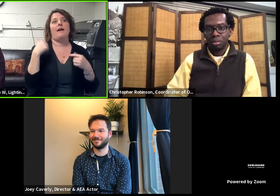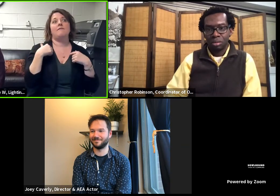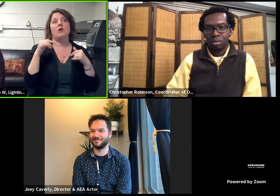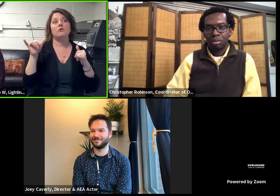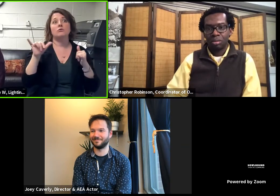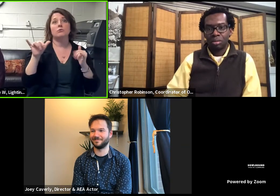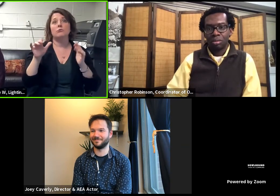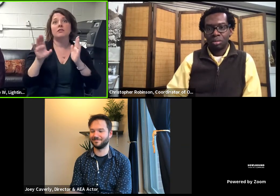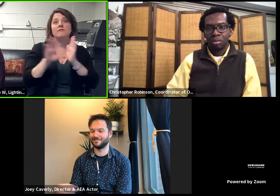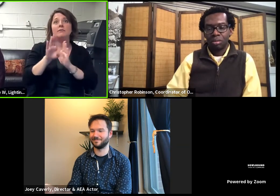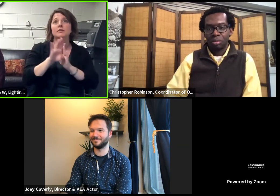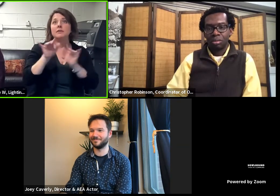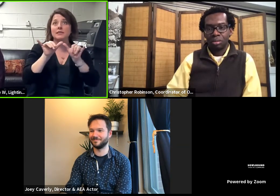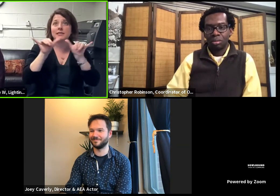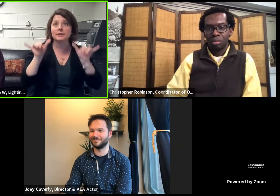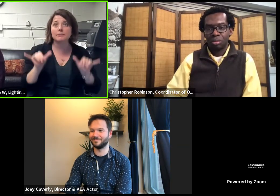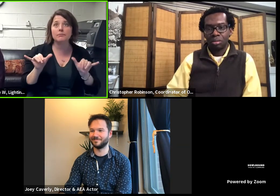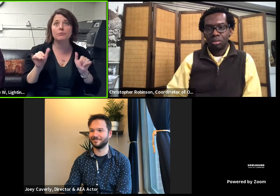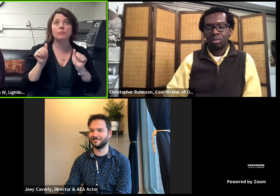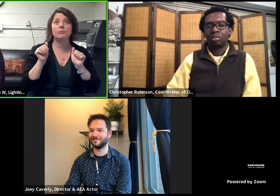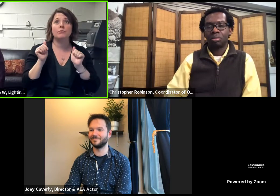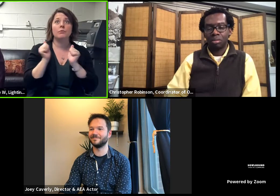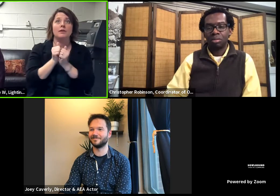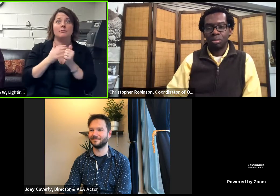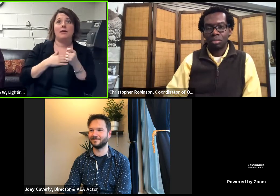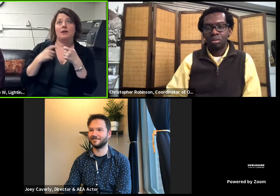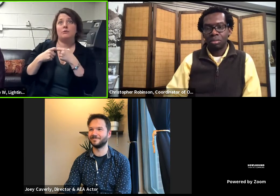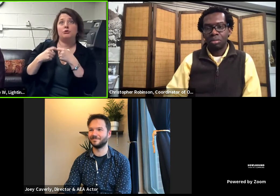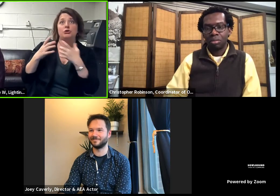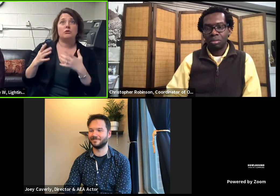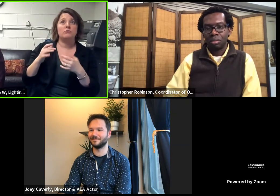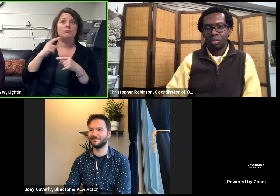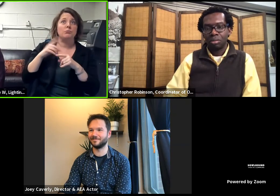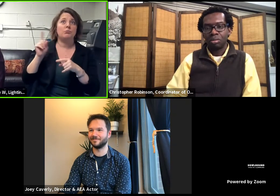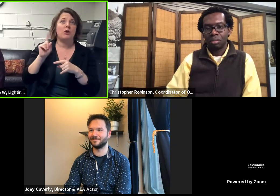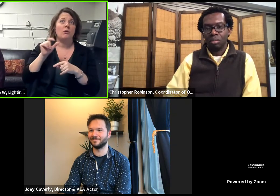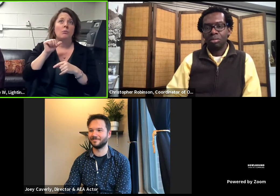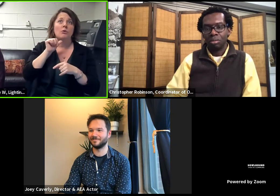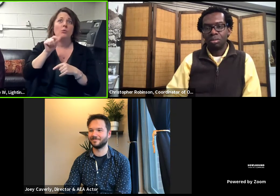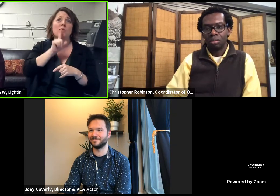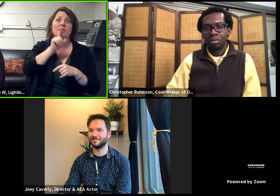if it's in the dark, for example, and we have to develop a system with my electricians